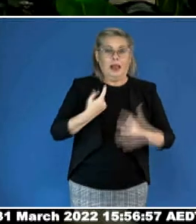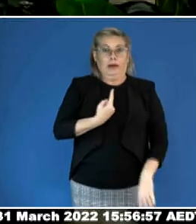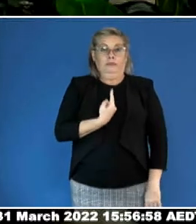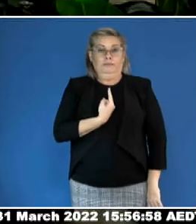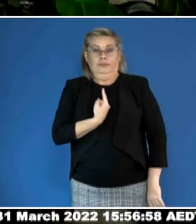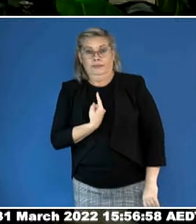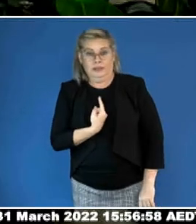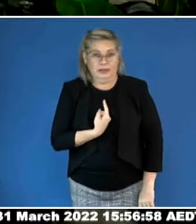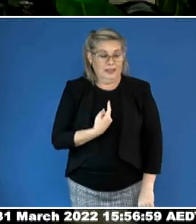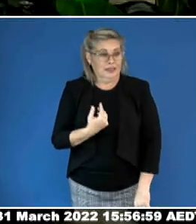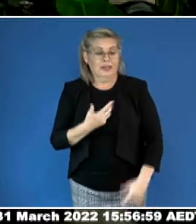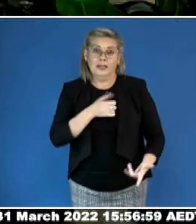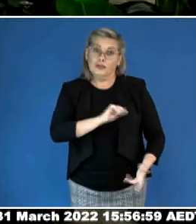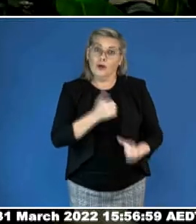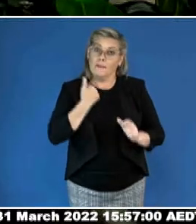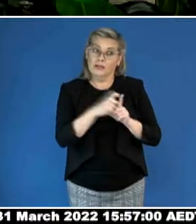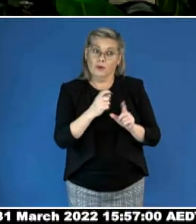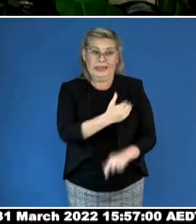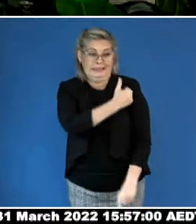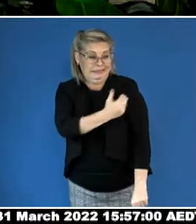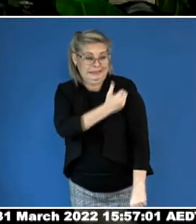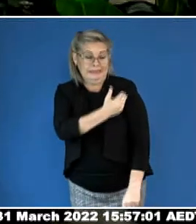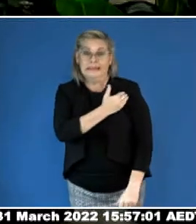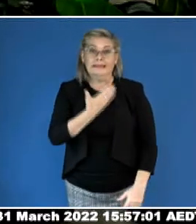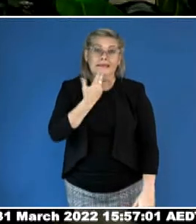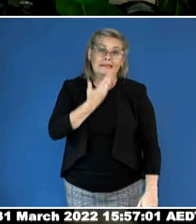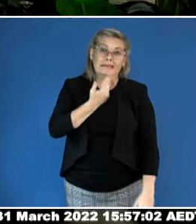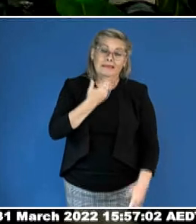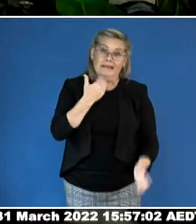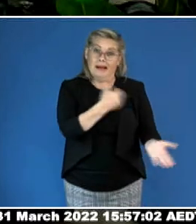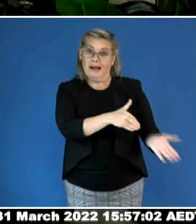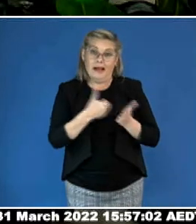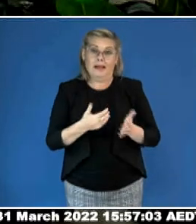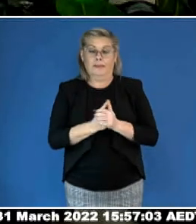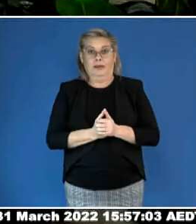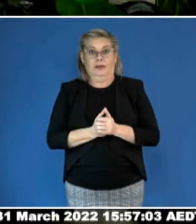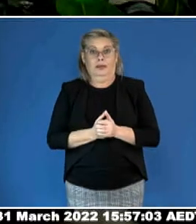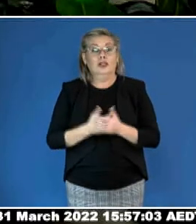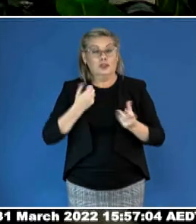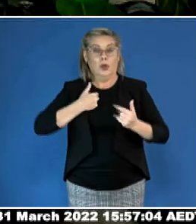asked me to help her. Our first event we had 20 autistic girls come along, some travelling